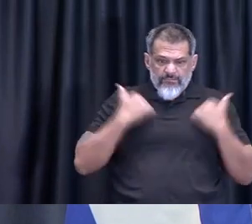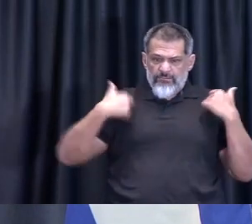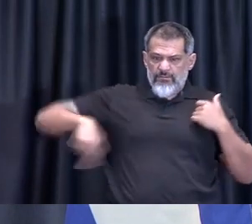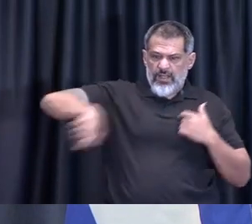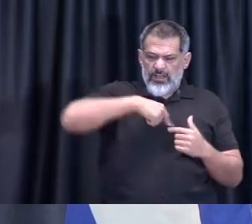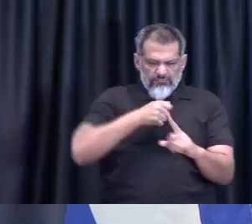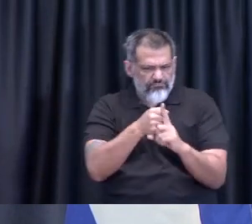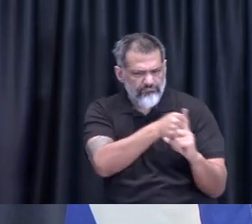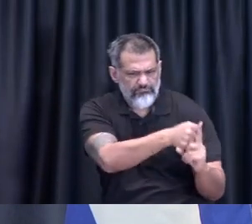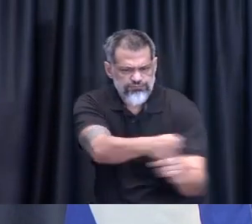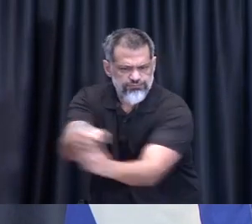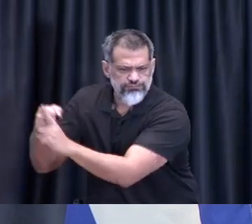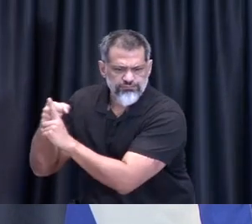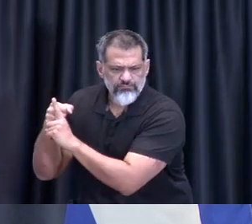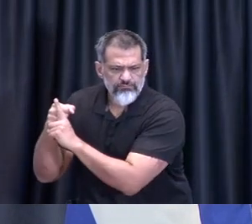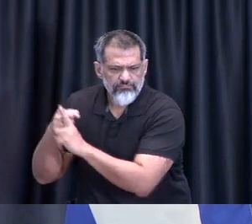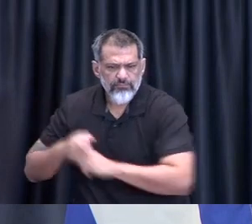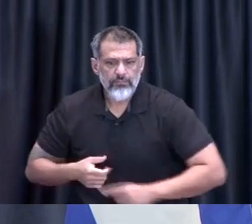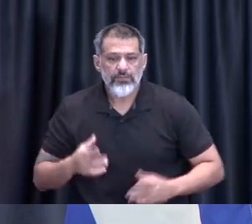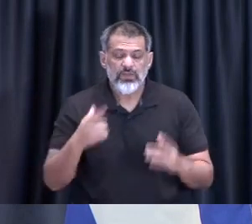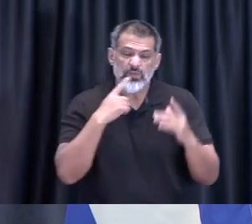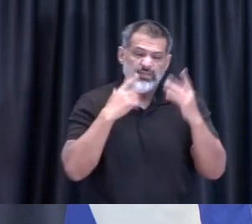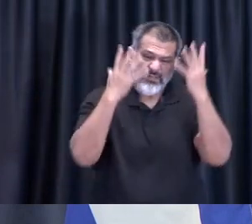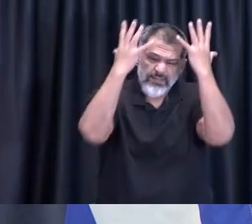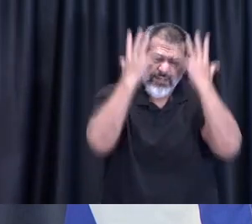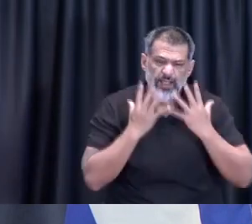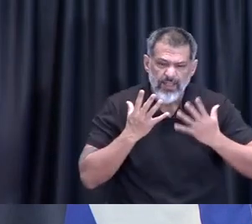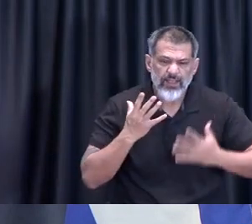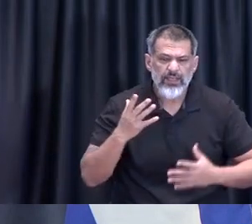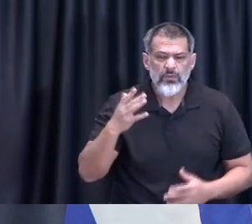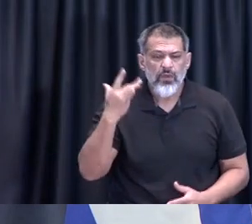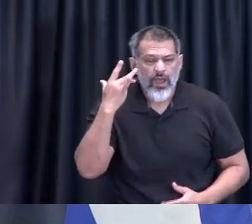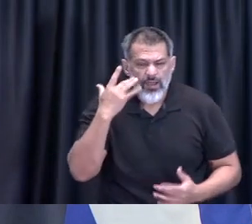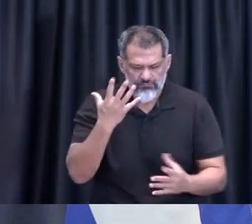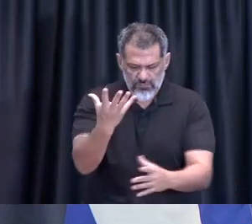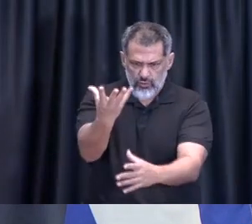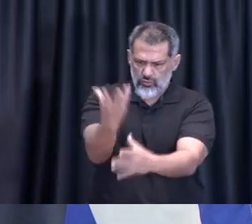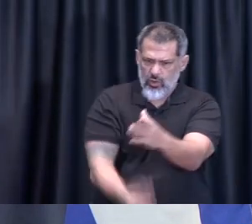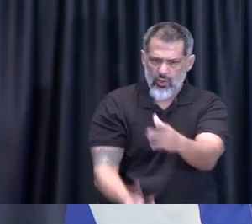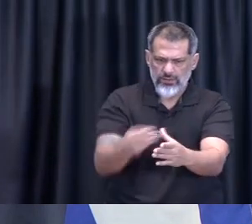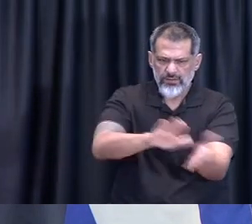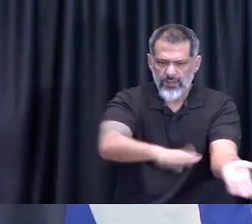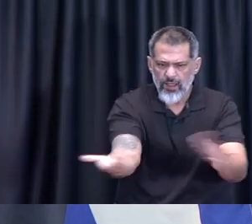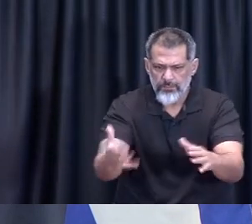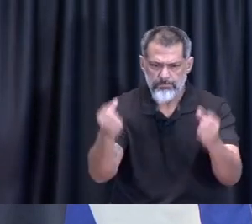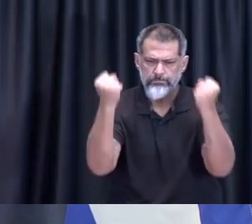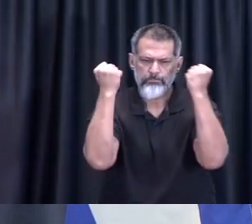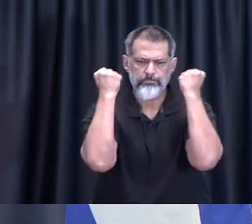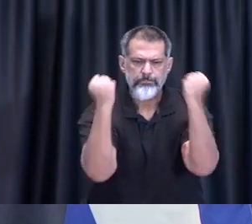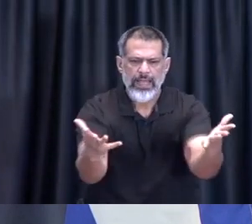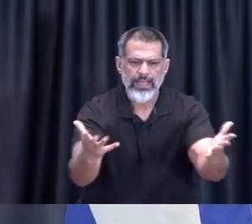Sadly, we've experienced enormous losses over the past two years.